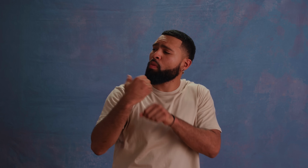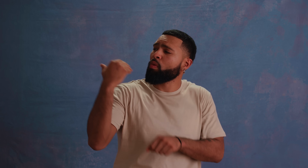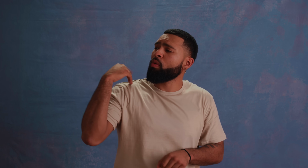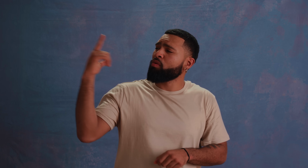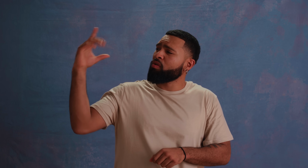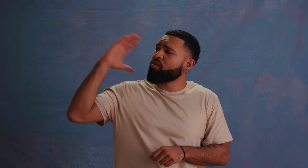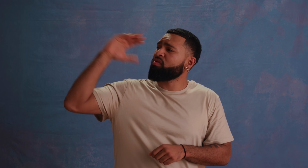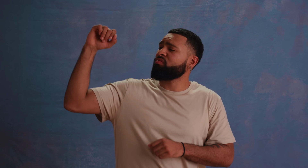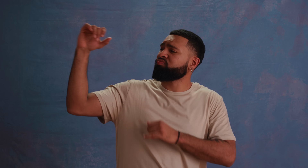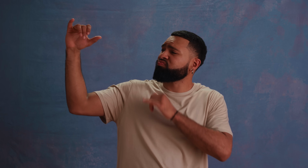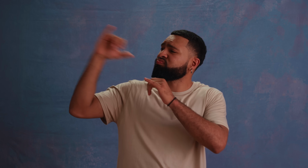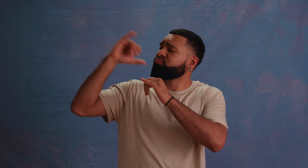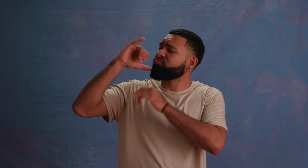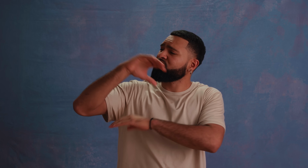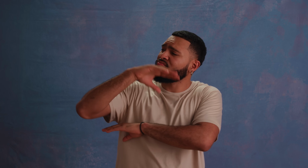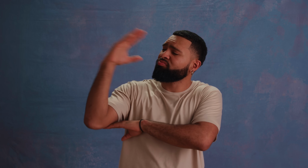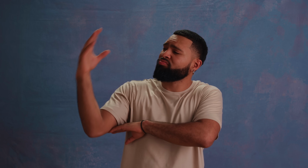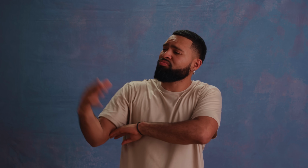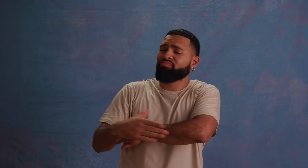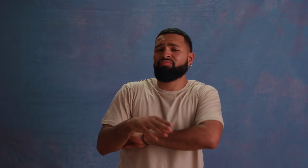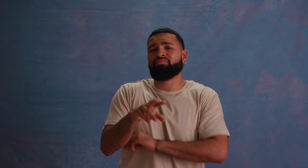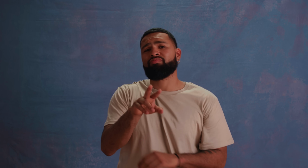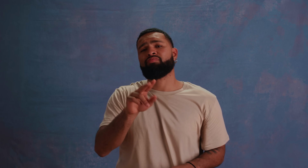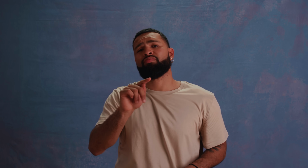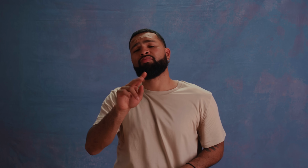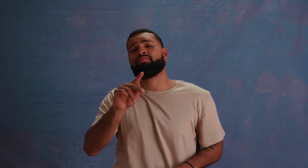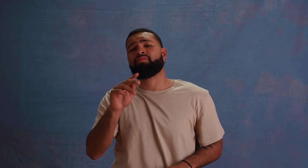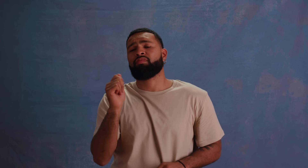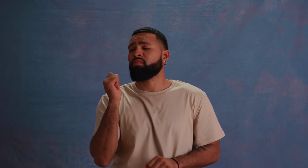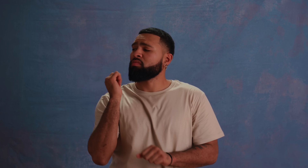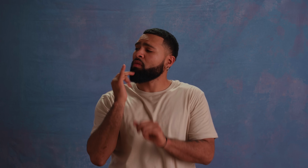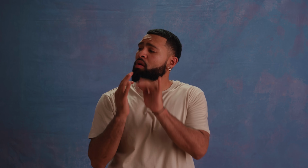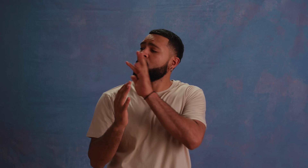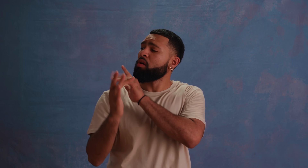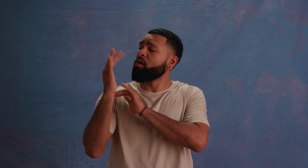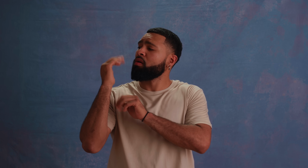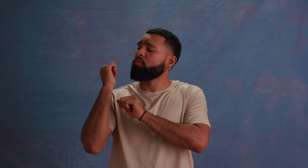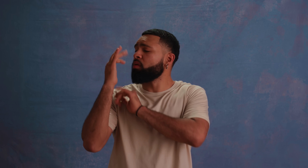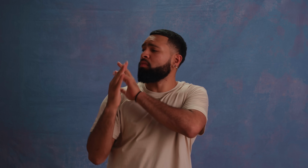were you out drinkin’ were you in the living room chillin' watchin’ television it’s been a year now